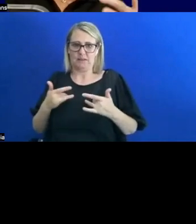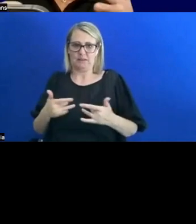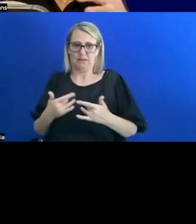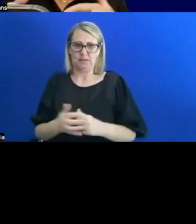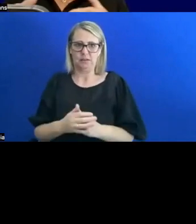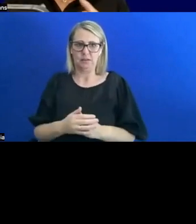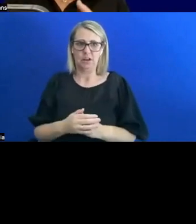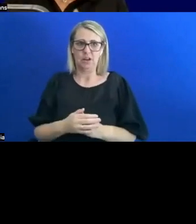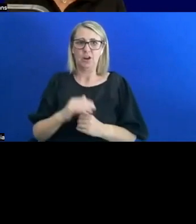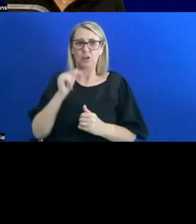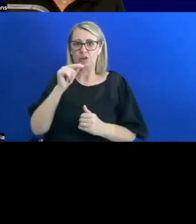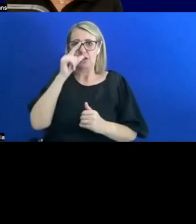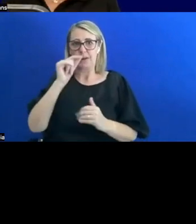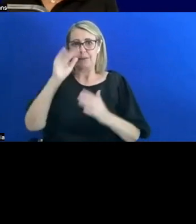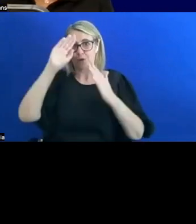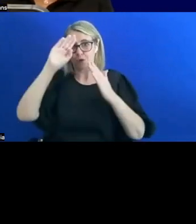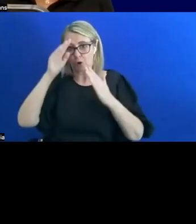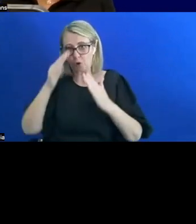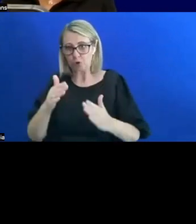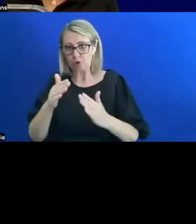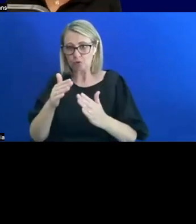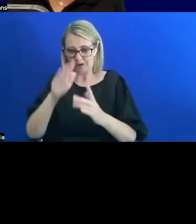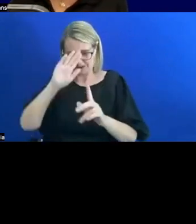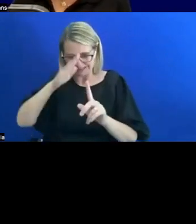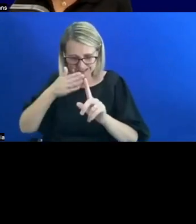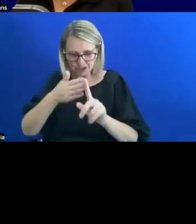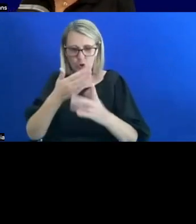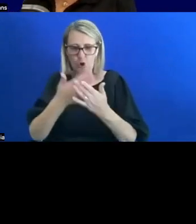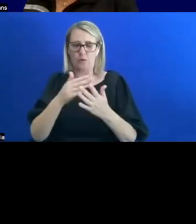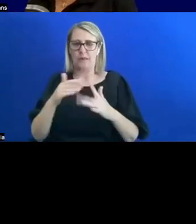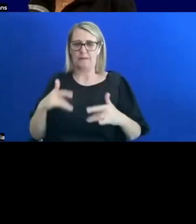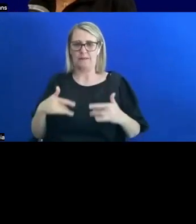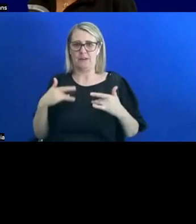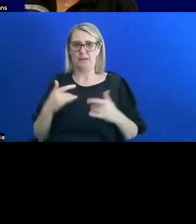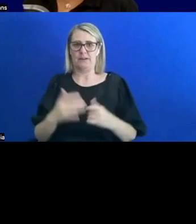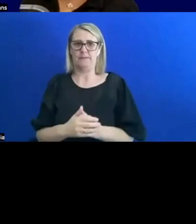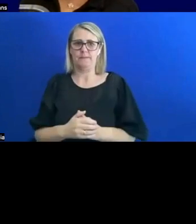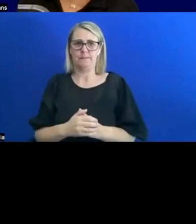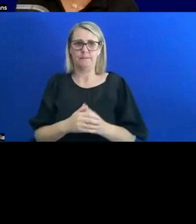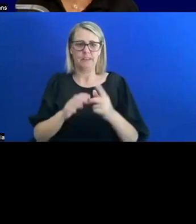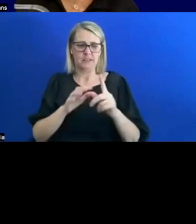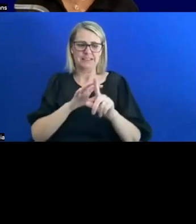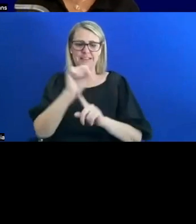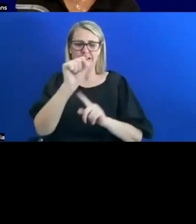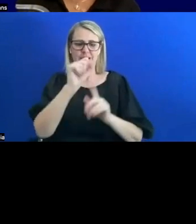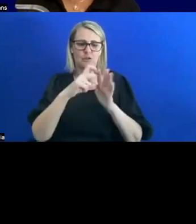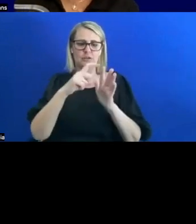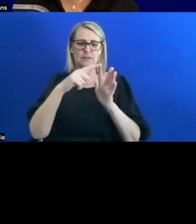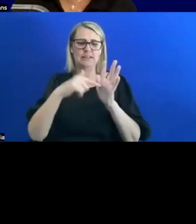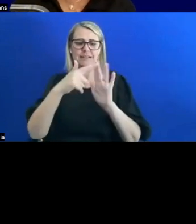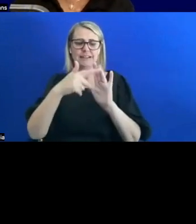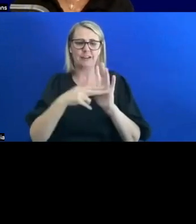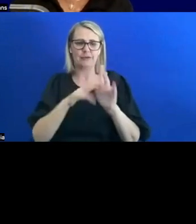actually concentrate down on those sensations. Detection. The presence or absence of conscious